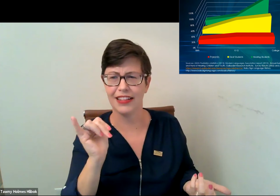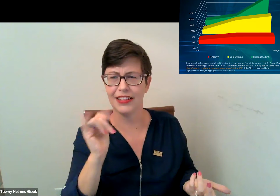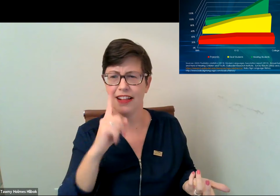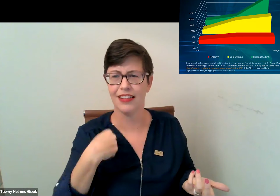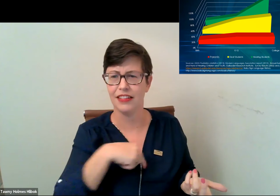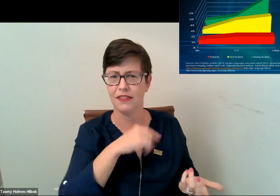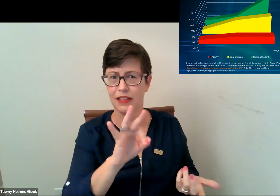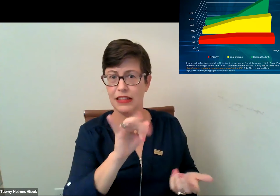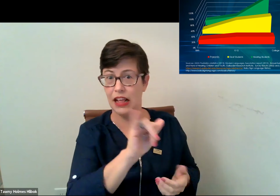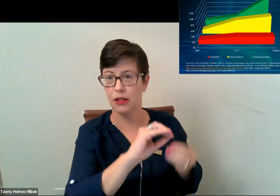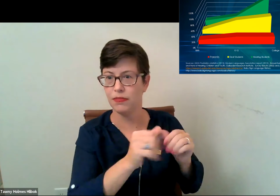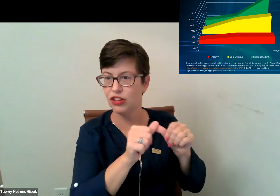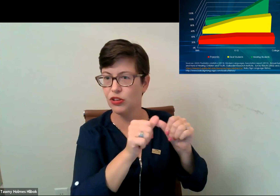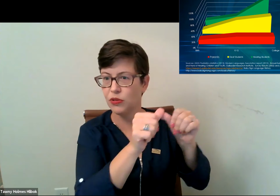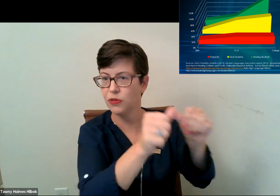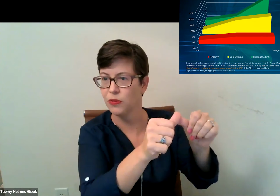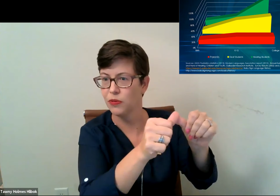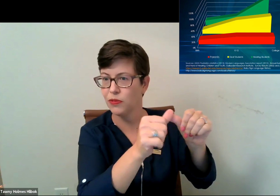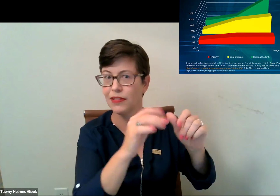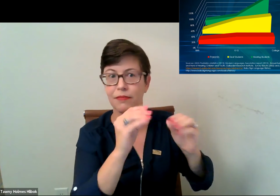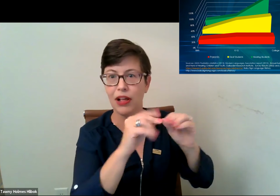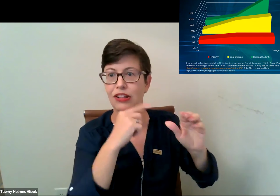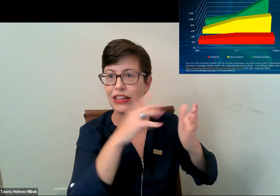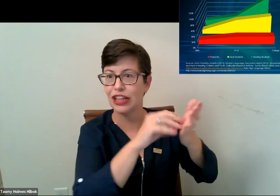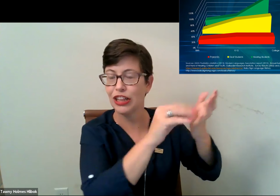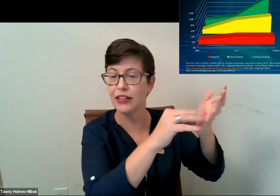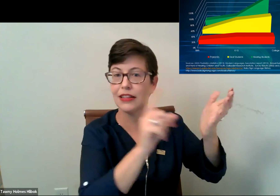But as far as what what does their future than look like if the numbers continue this way.